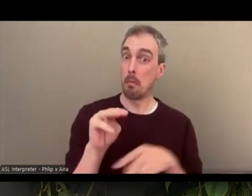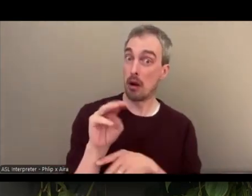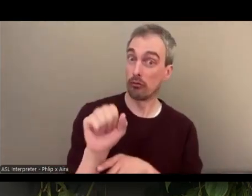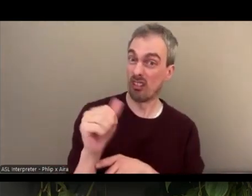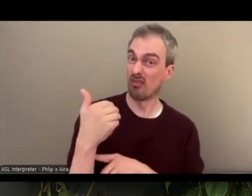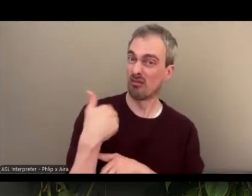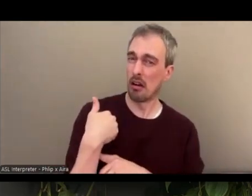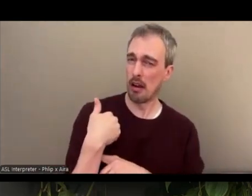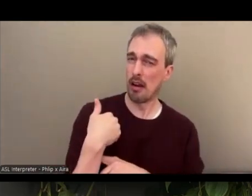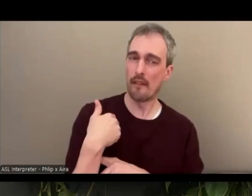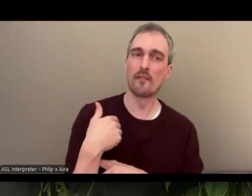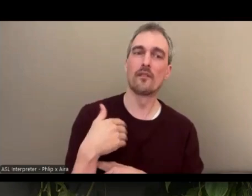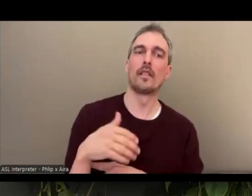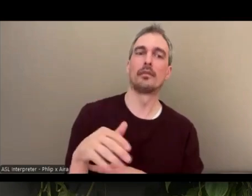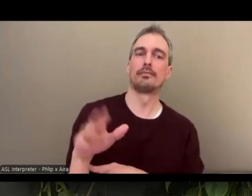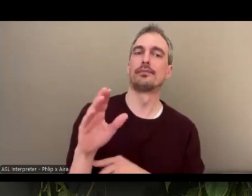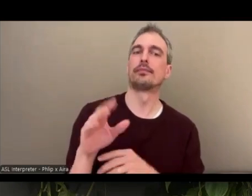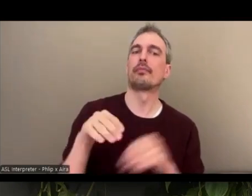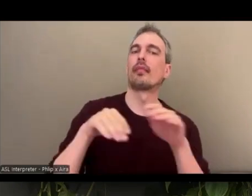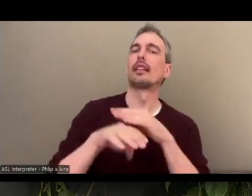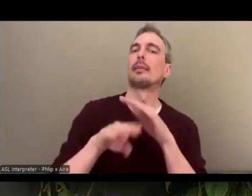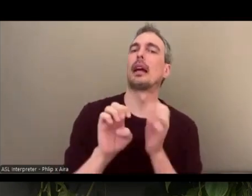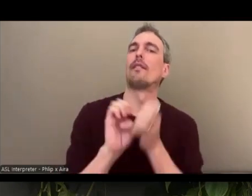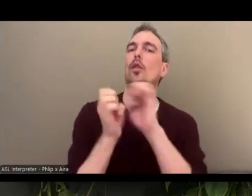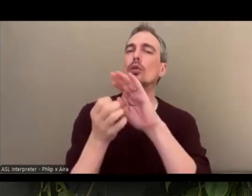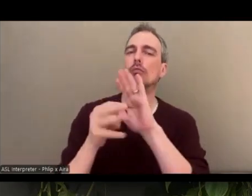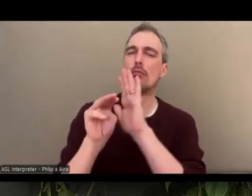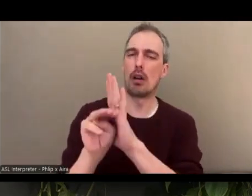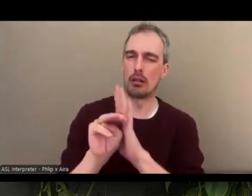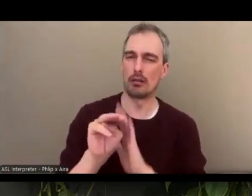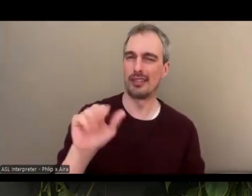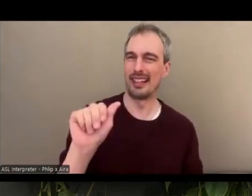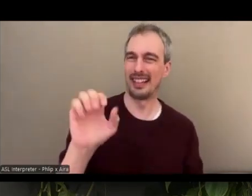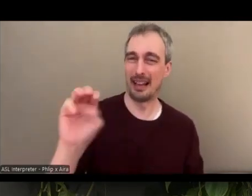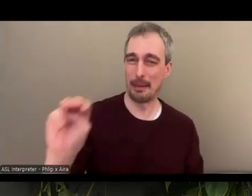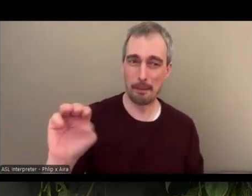and the W3C has a Working Group that is pretty far along in developing